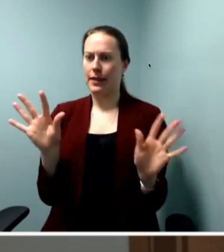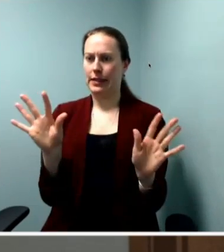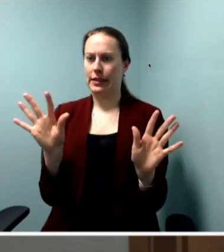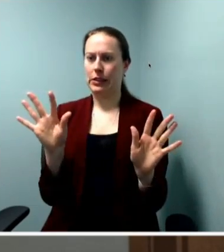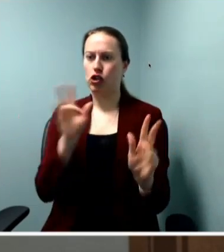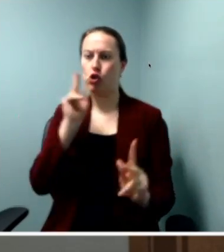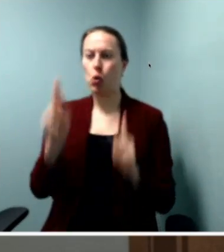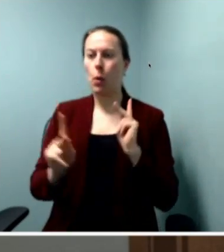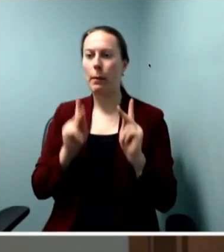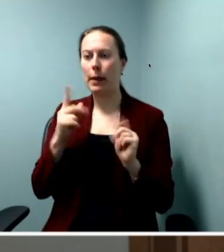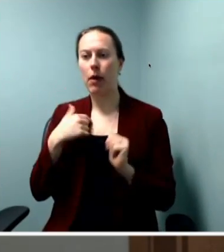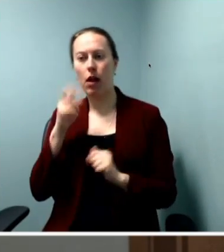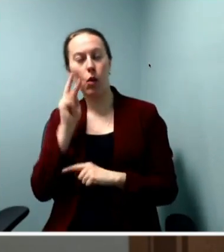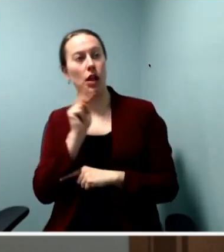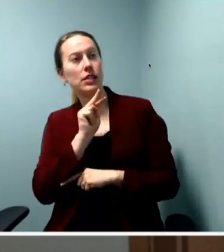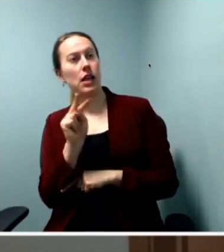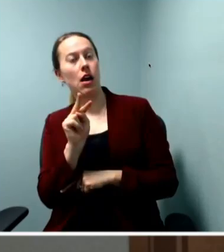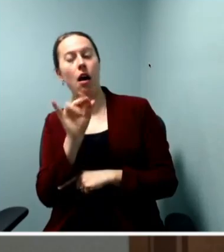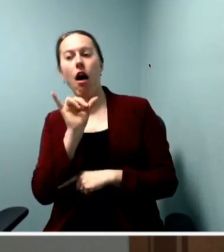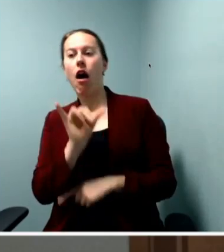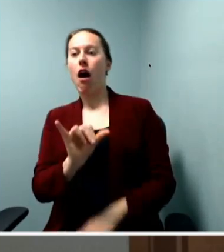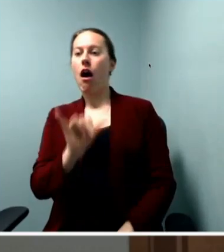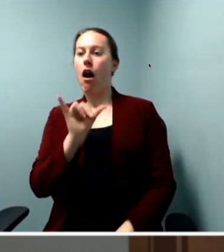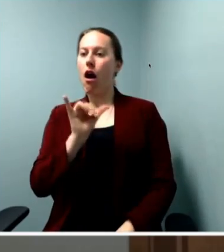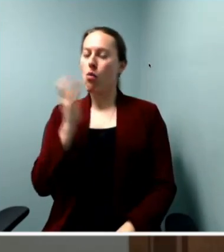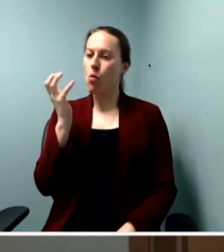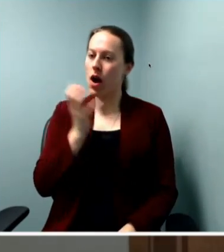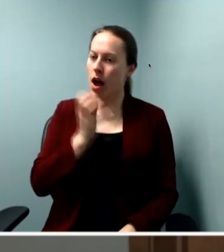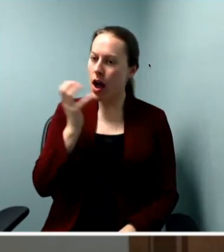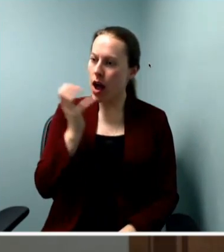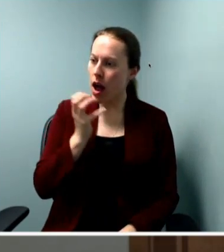and go, "Oh, wow! I can see that" or "That could be me."